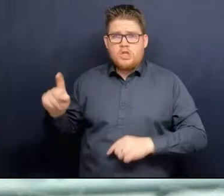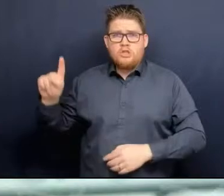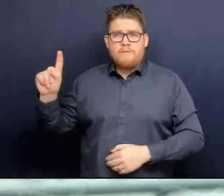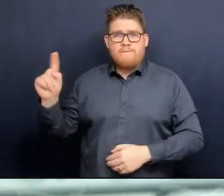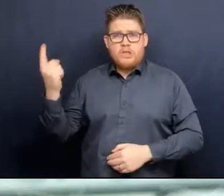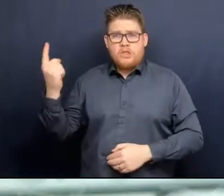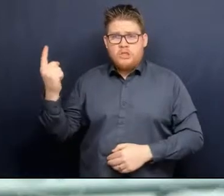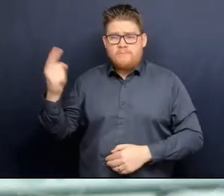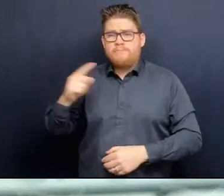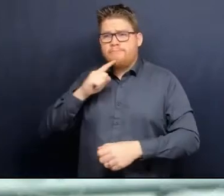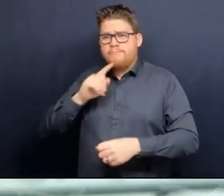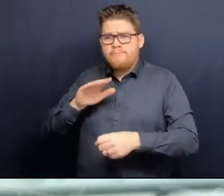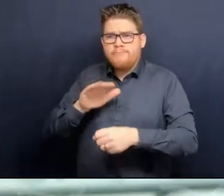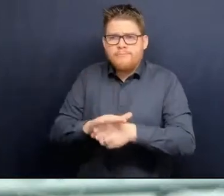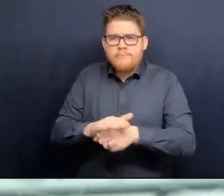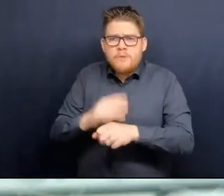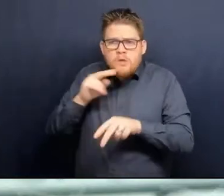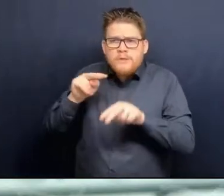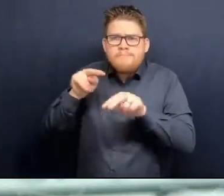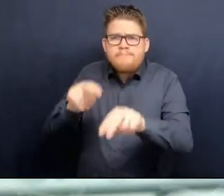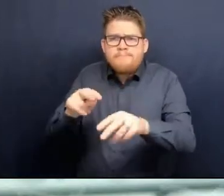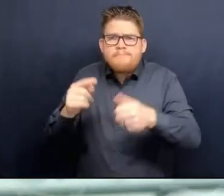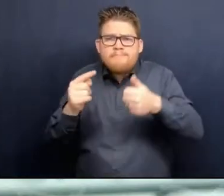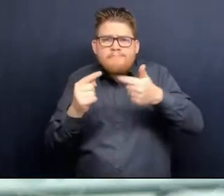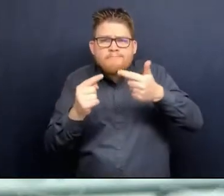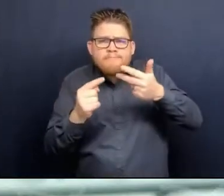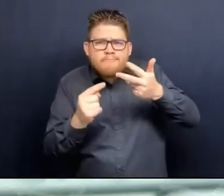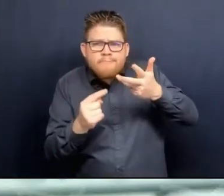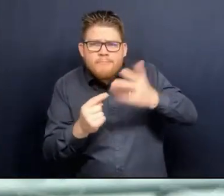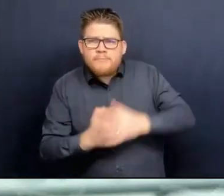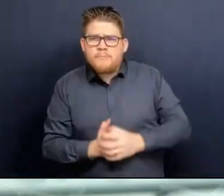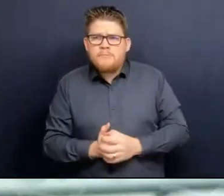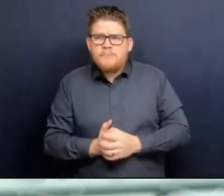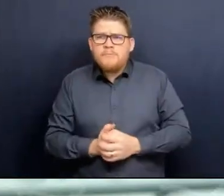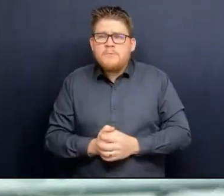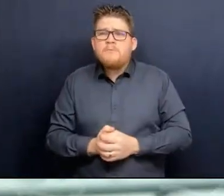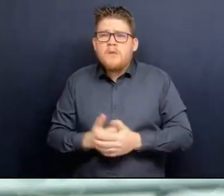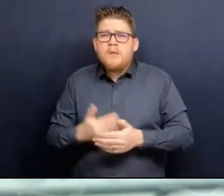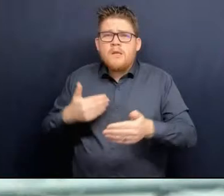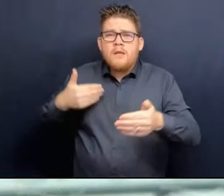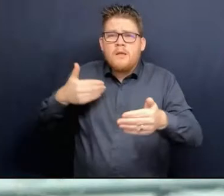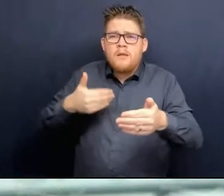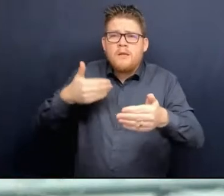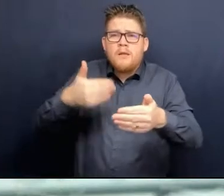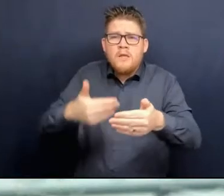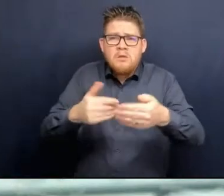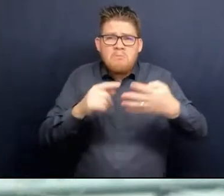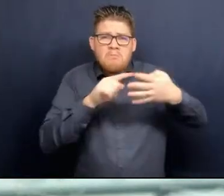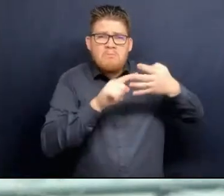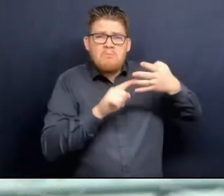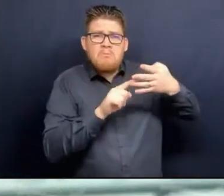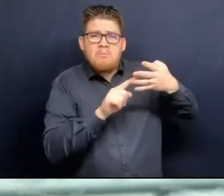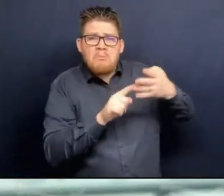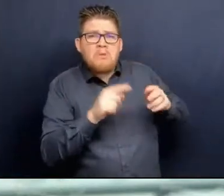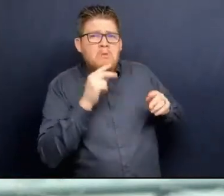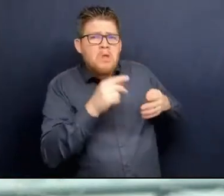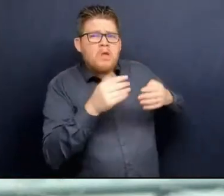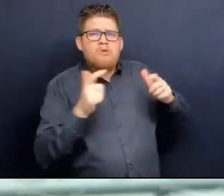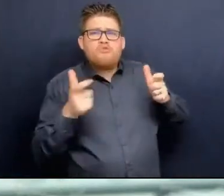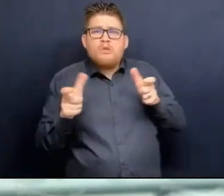these two making sure that we can make the changes that are